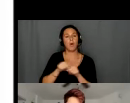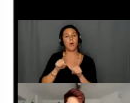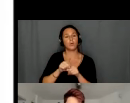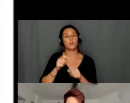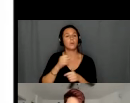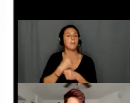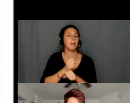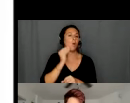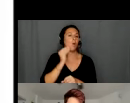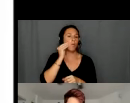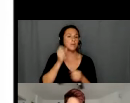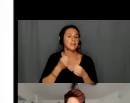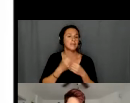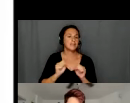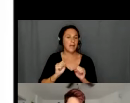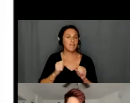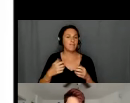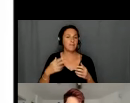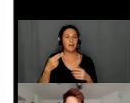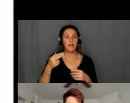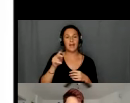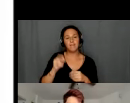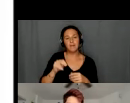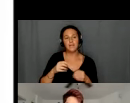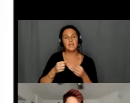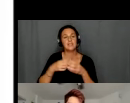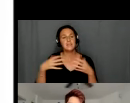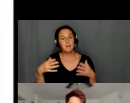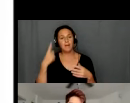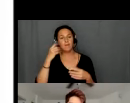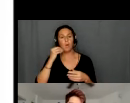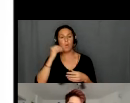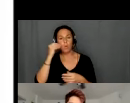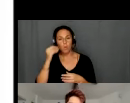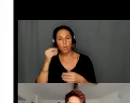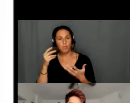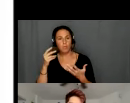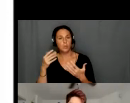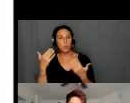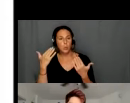expanding current standards for home cooling,